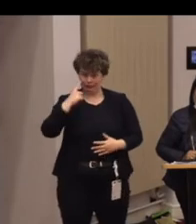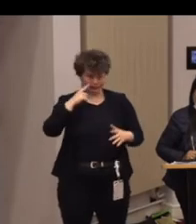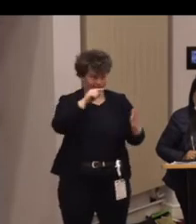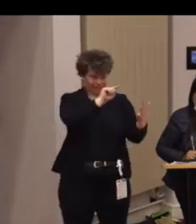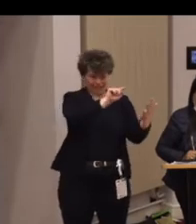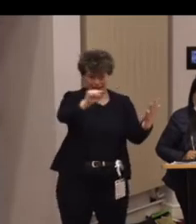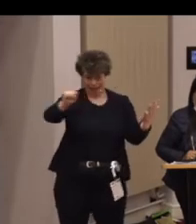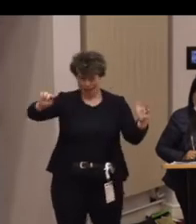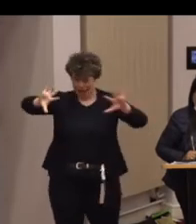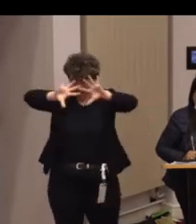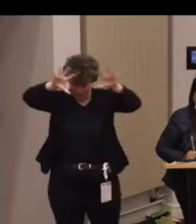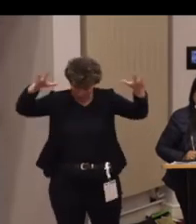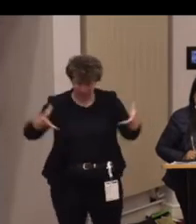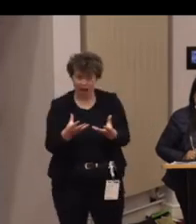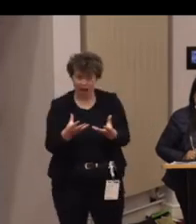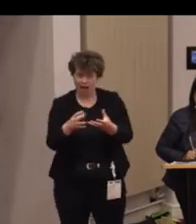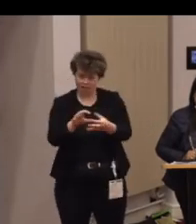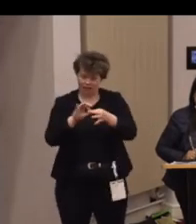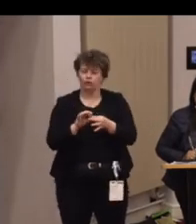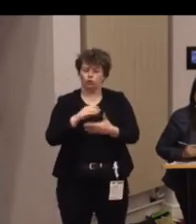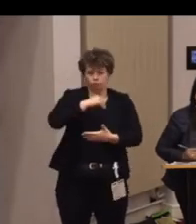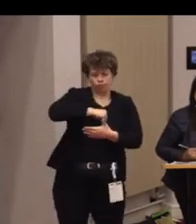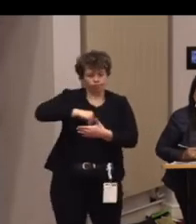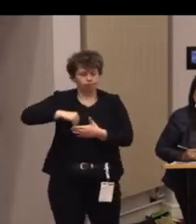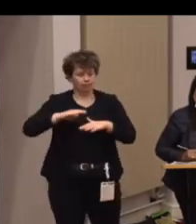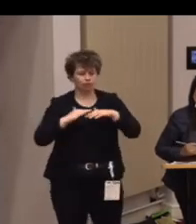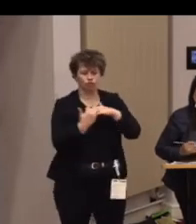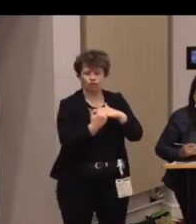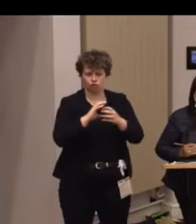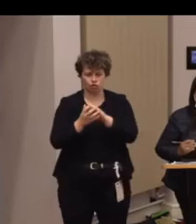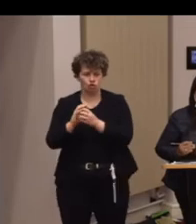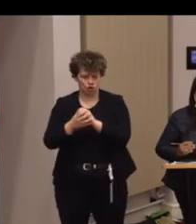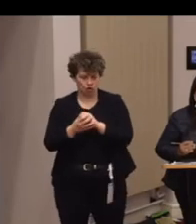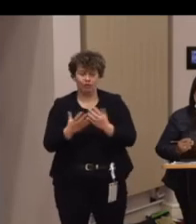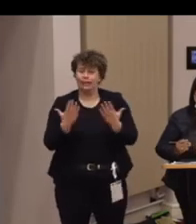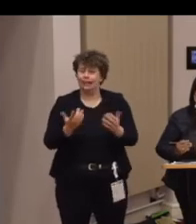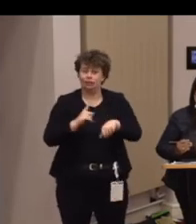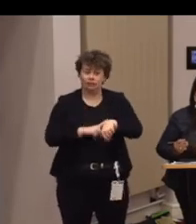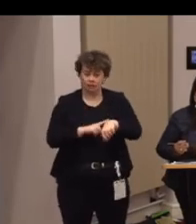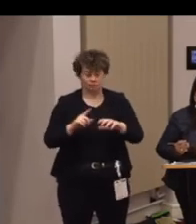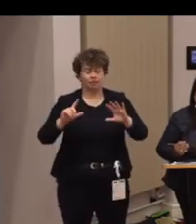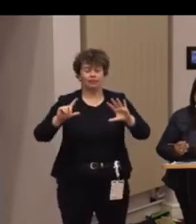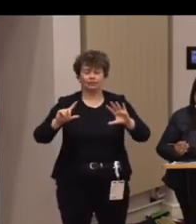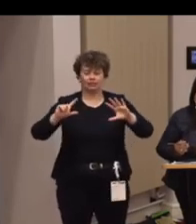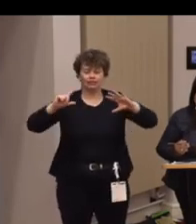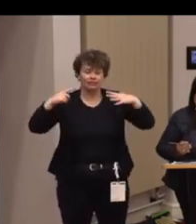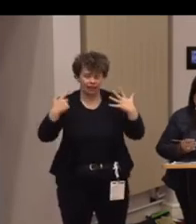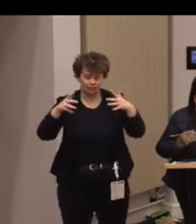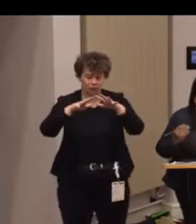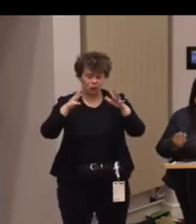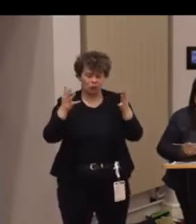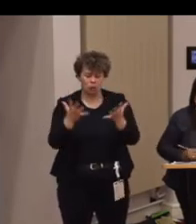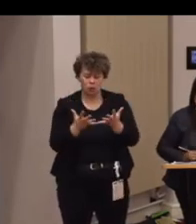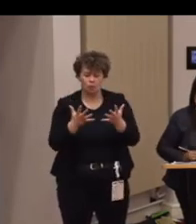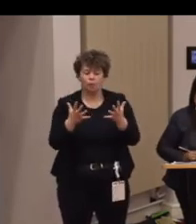these discussions and we are recently now in the seventh global disaster framework,